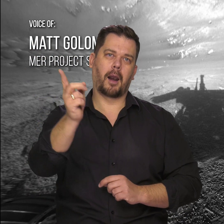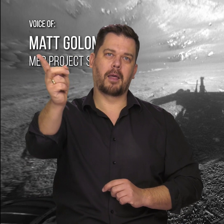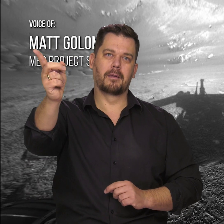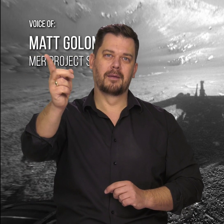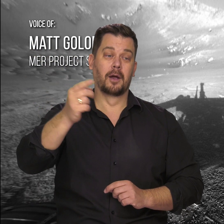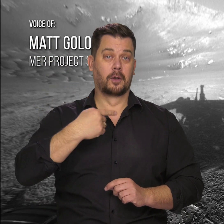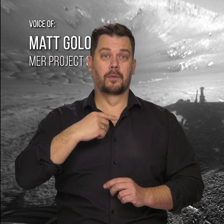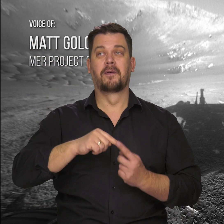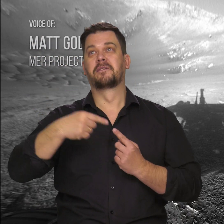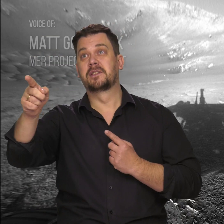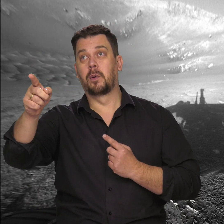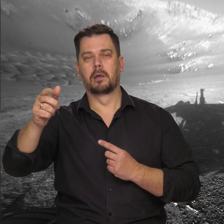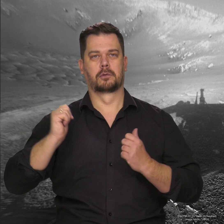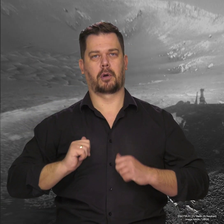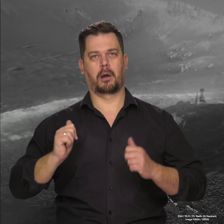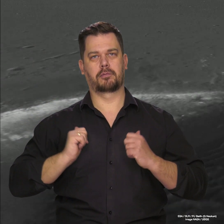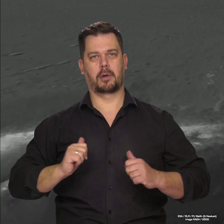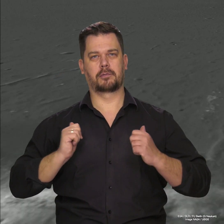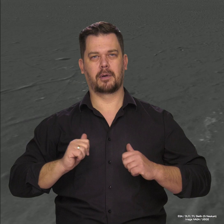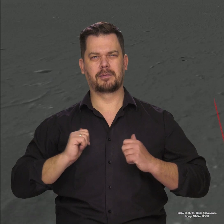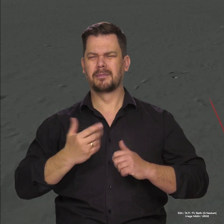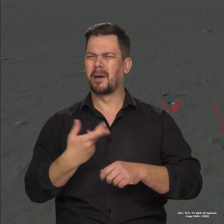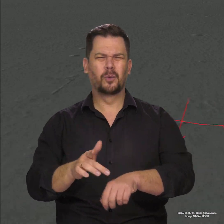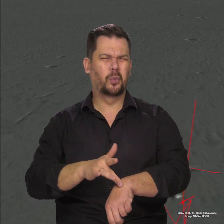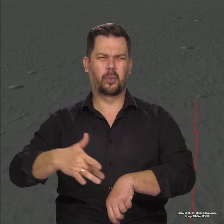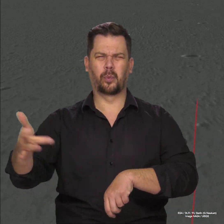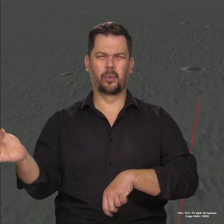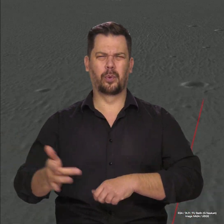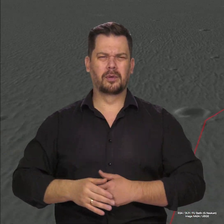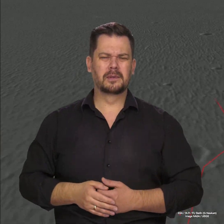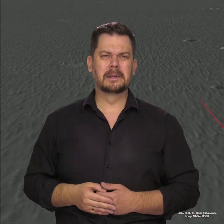Manual control and sending appropriate commands to the rover are therefore very time-consuming.